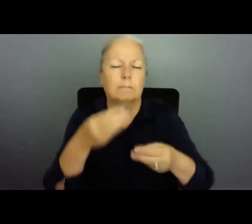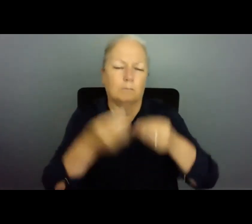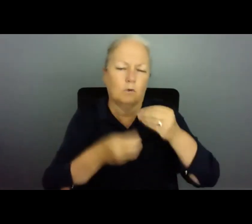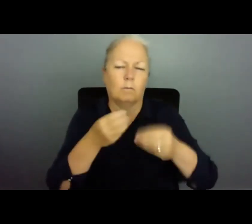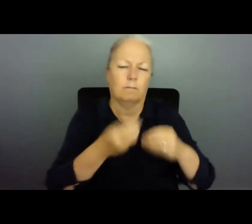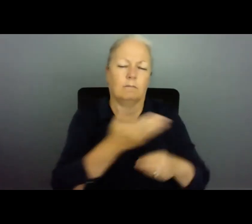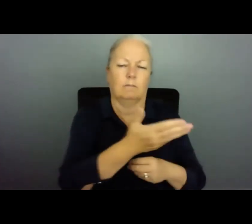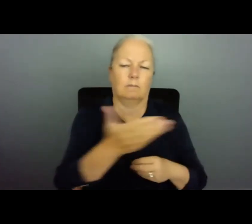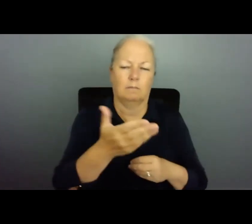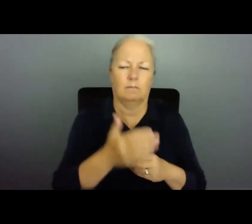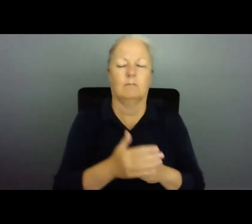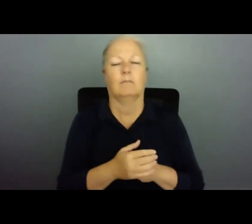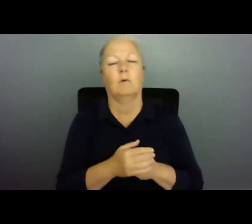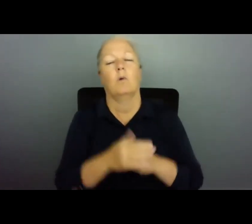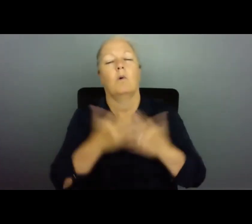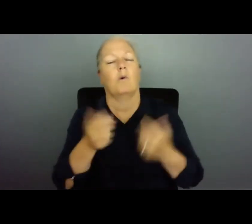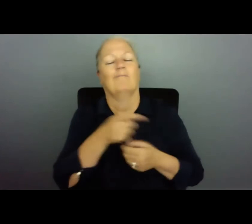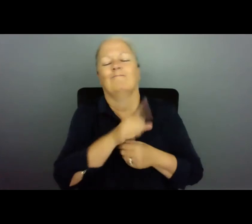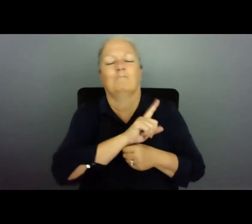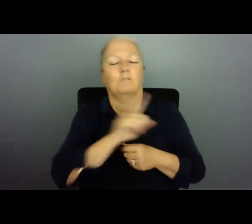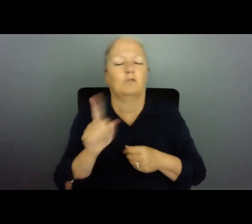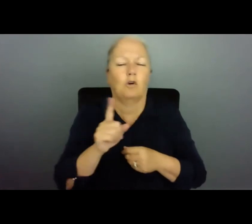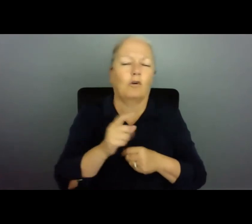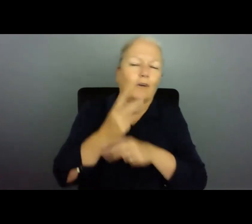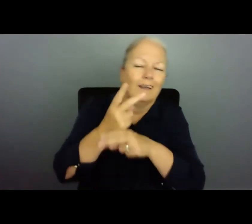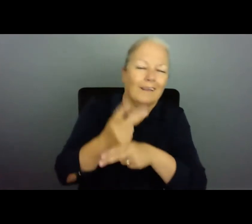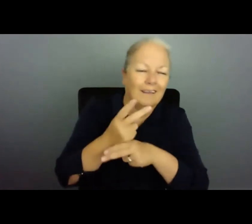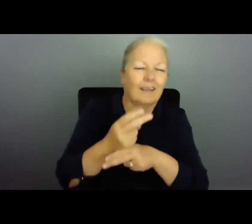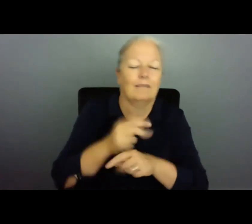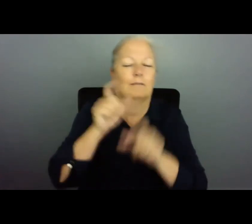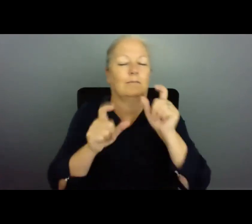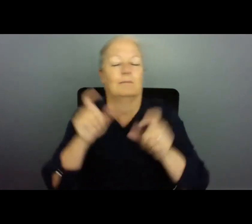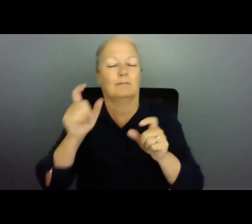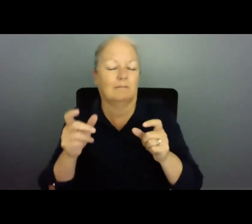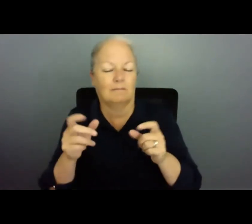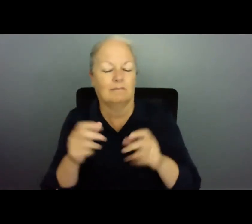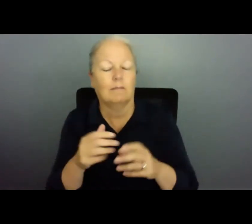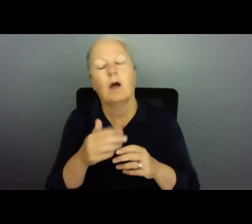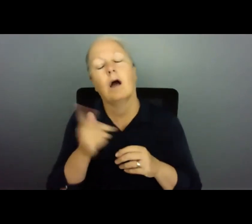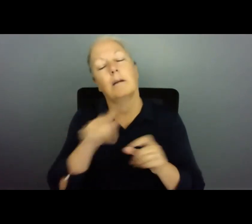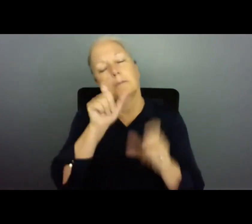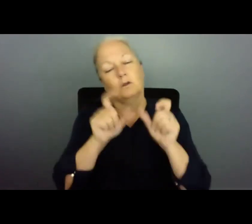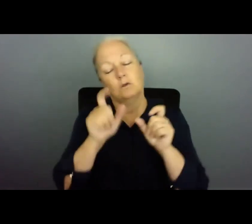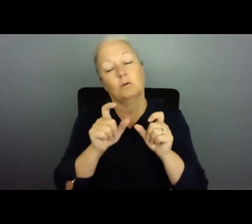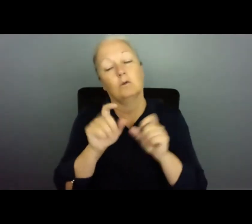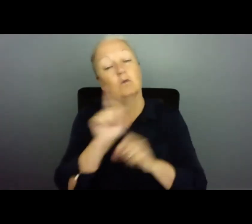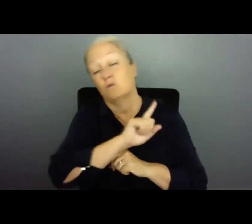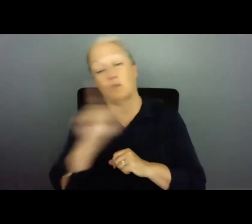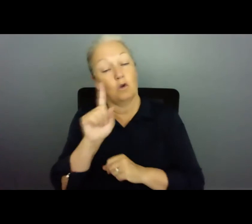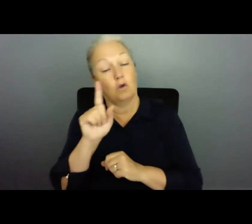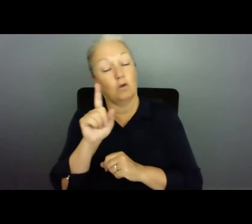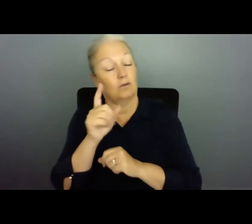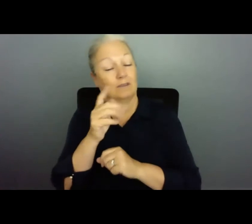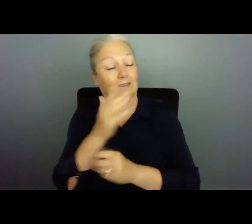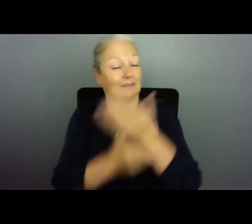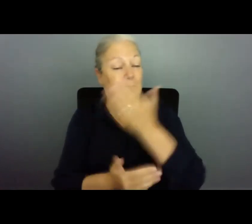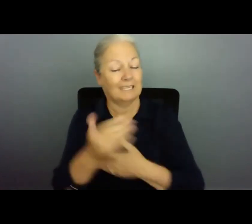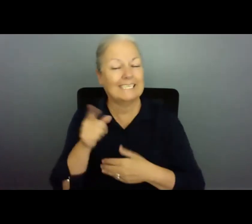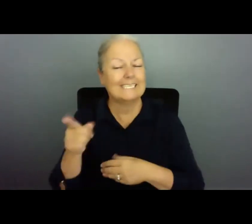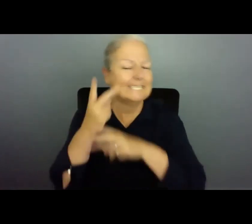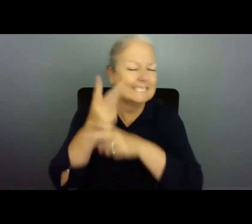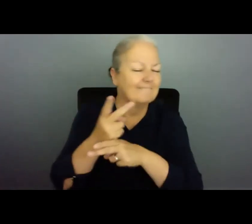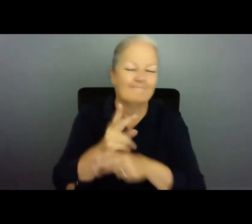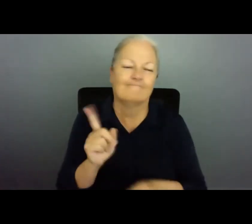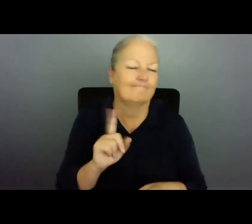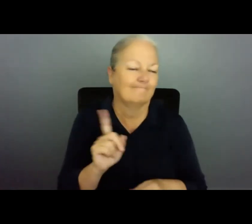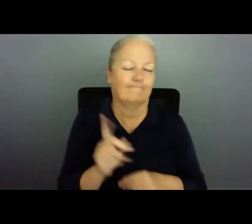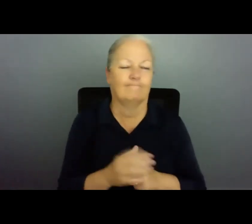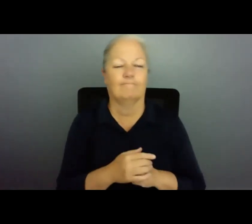young people with intellectual disabilities has been very low depends damage made even worse